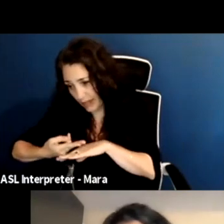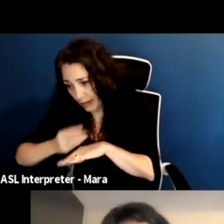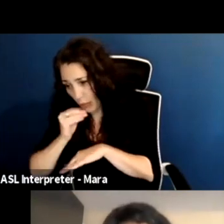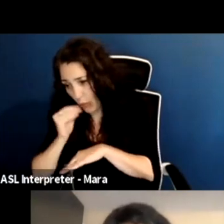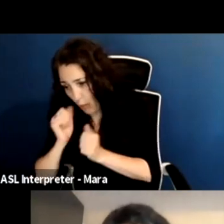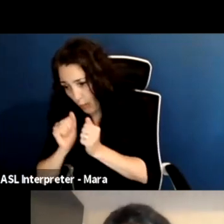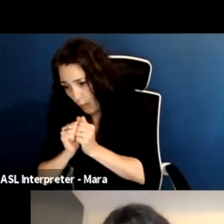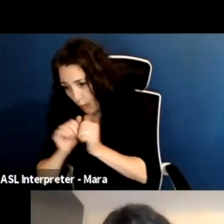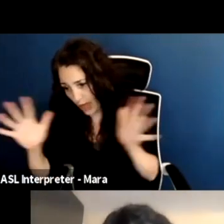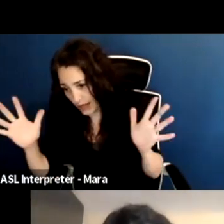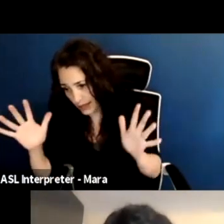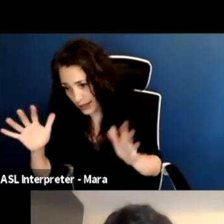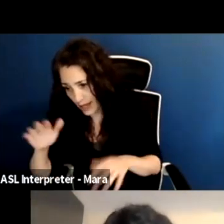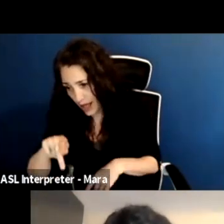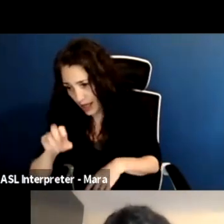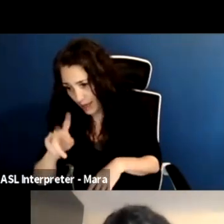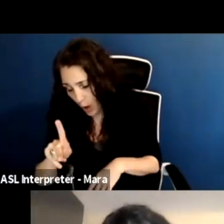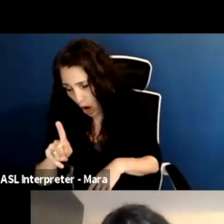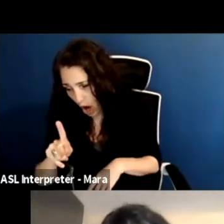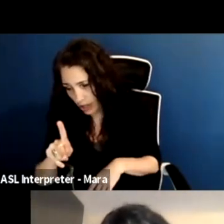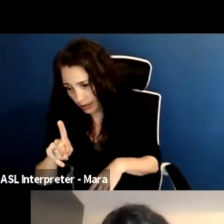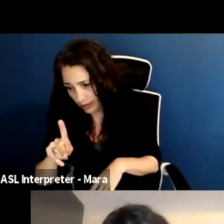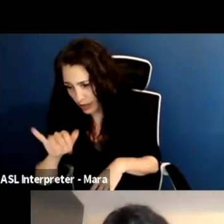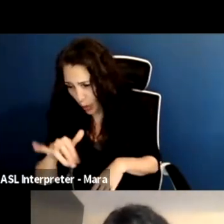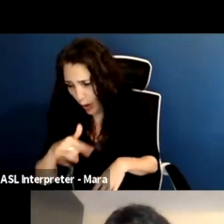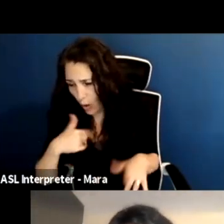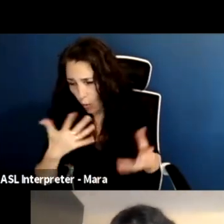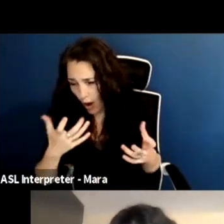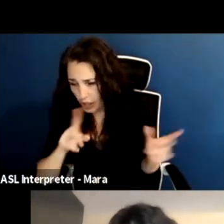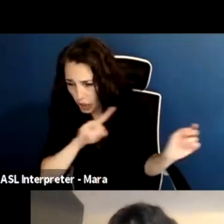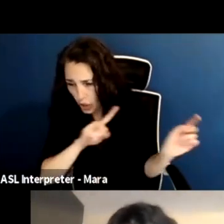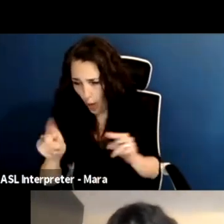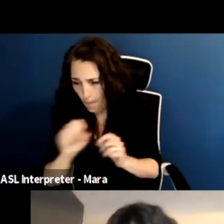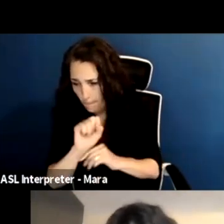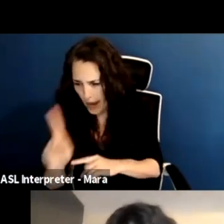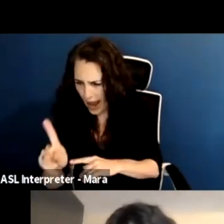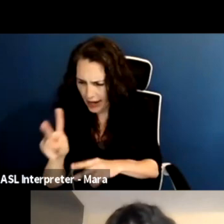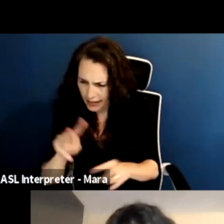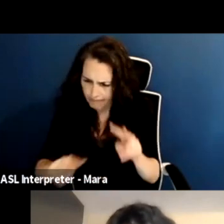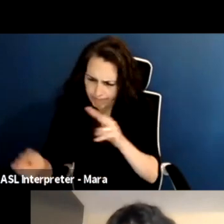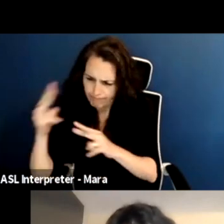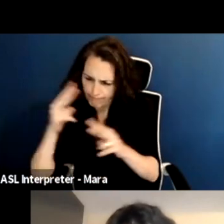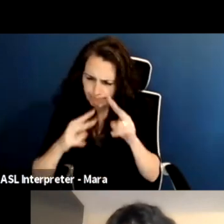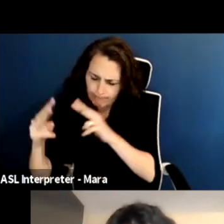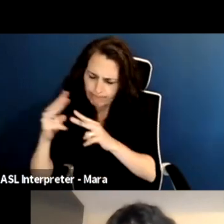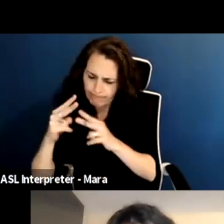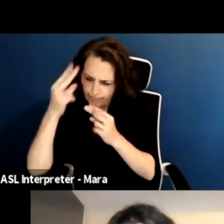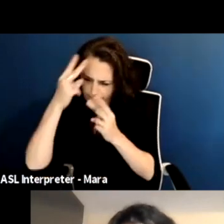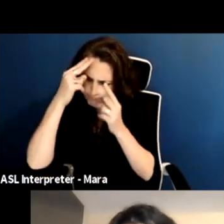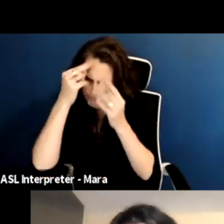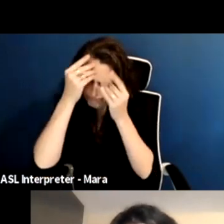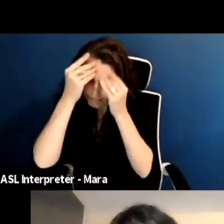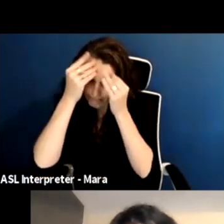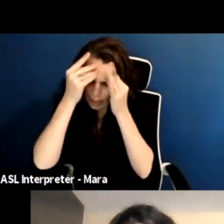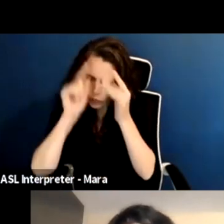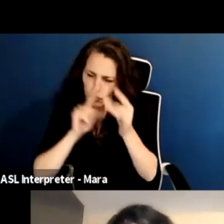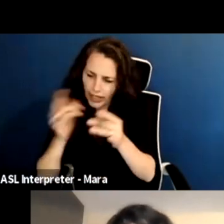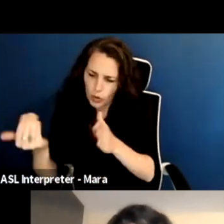I guess, find myself and to basically reconnect with who I was and I really enjoyed that experience.